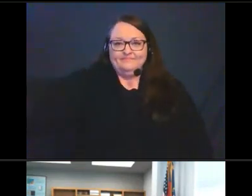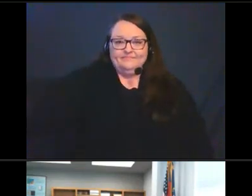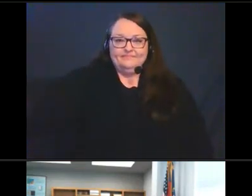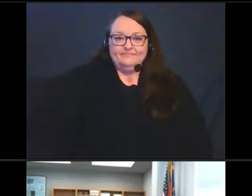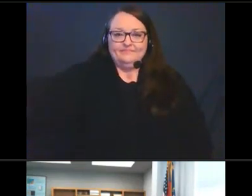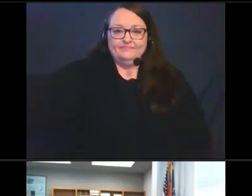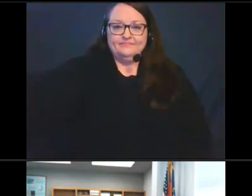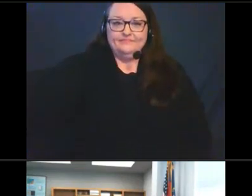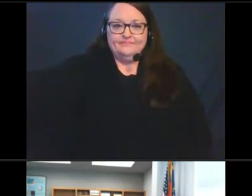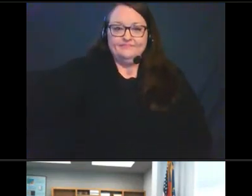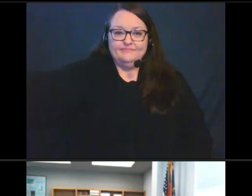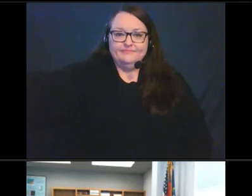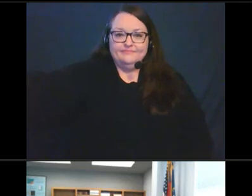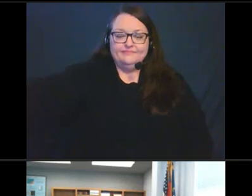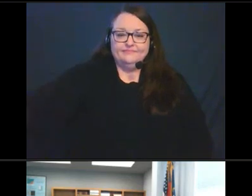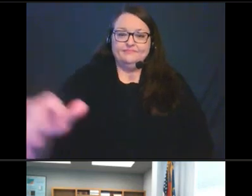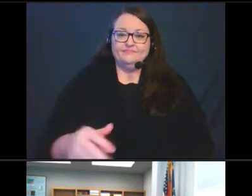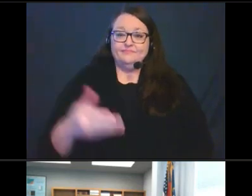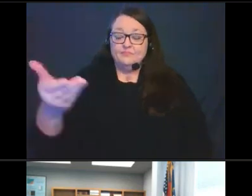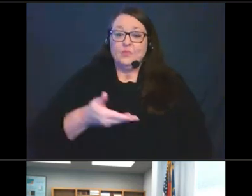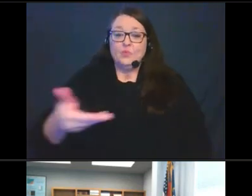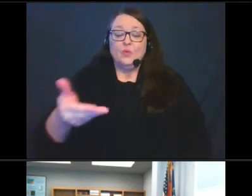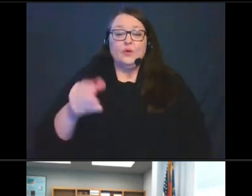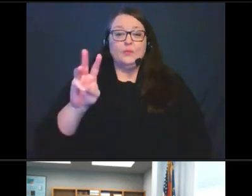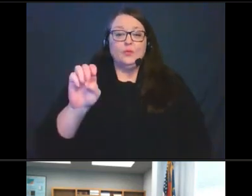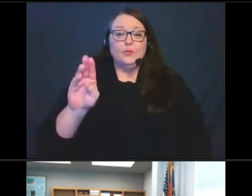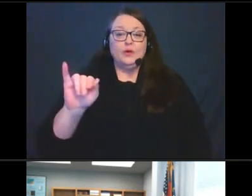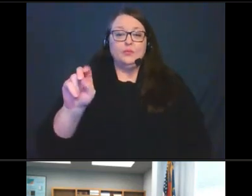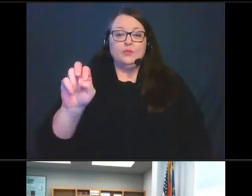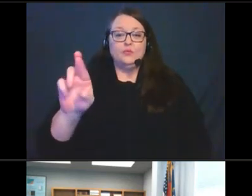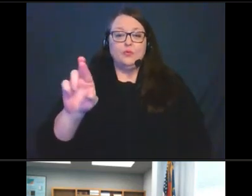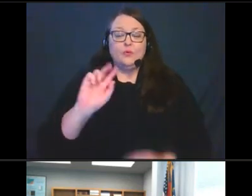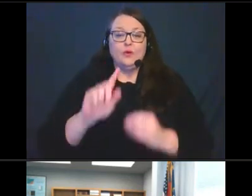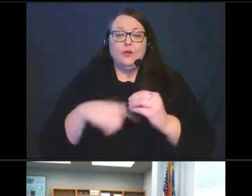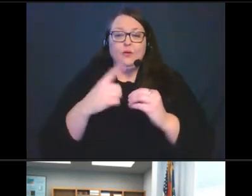Welcome to this webinar on the experimental National Weather Service HeatRisk tool.